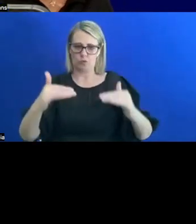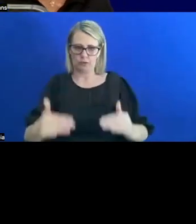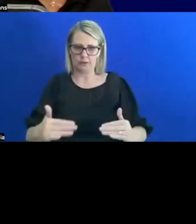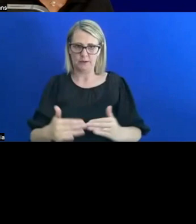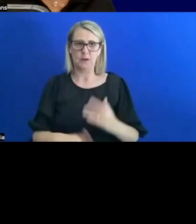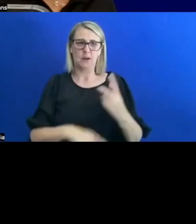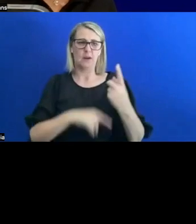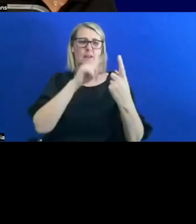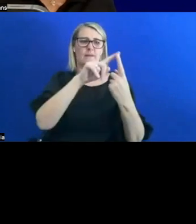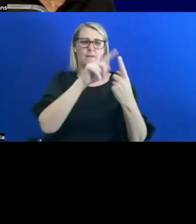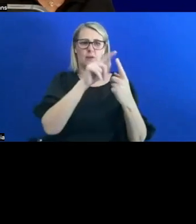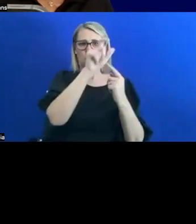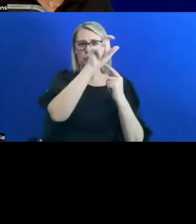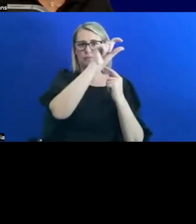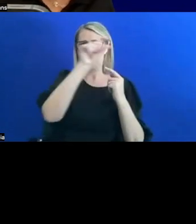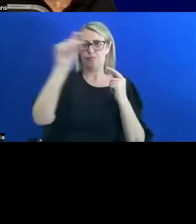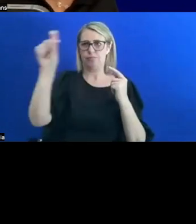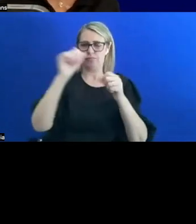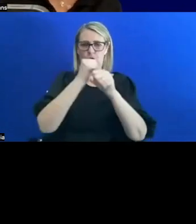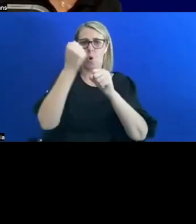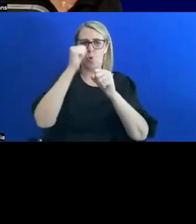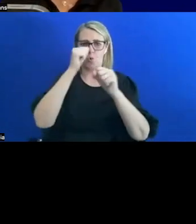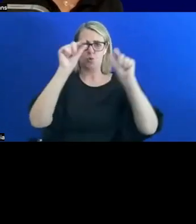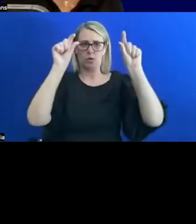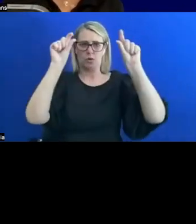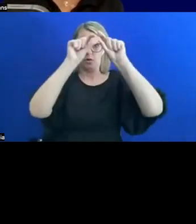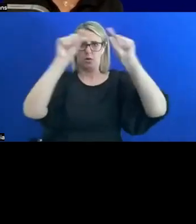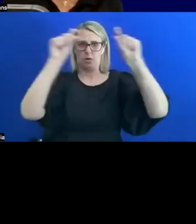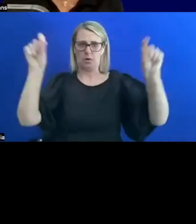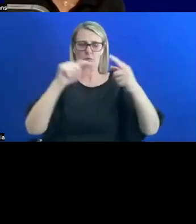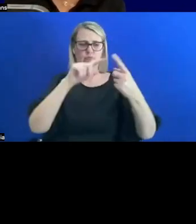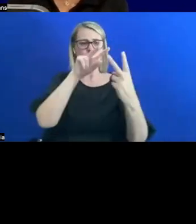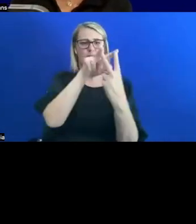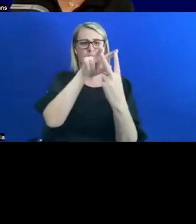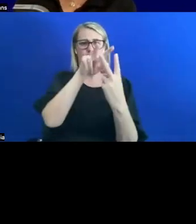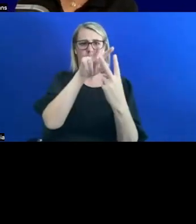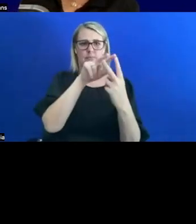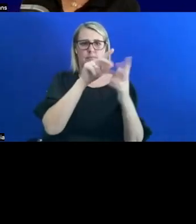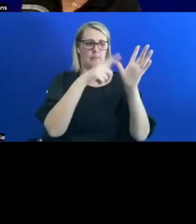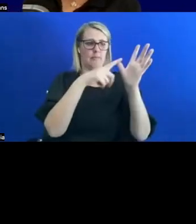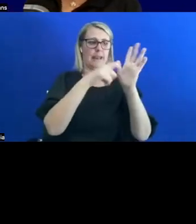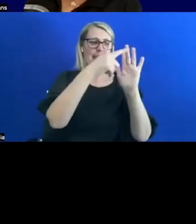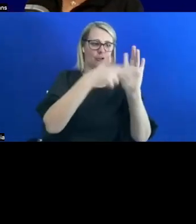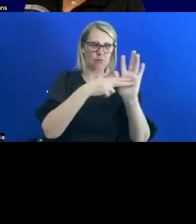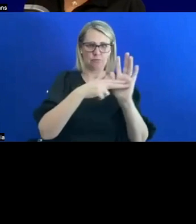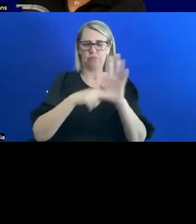highlighted in a golden colour and contains two column headings, action and activity. I will